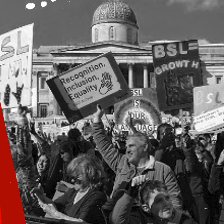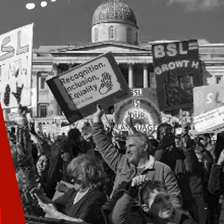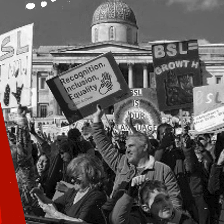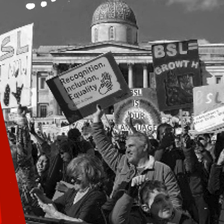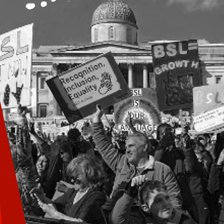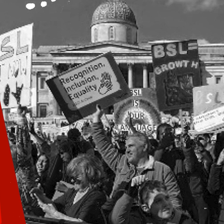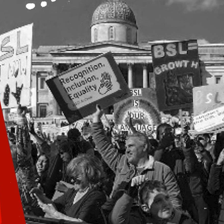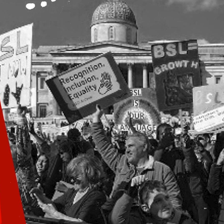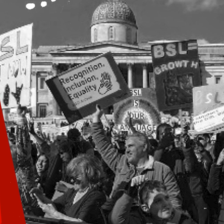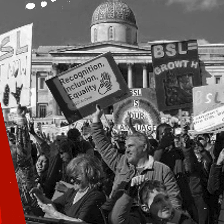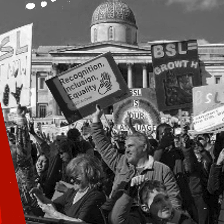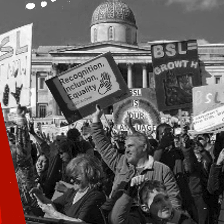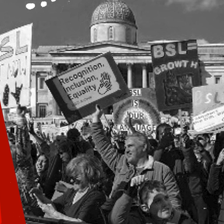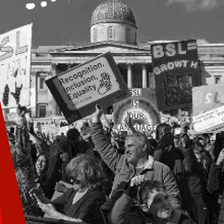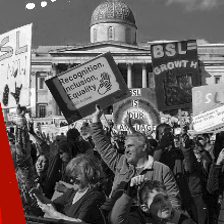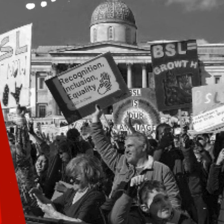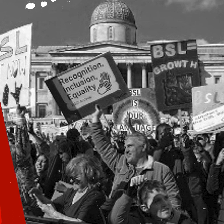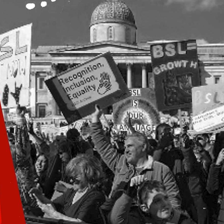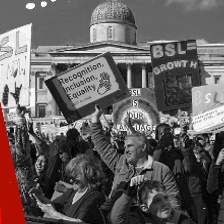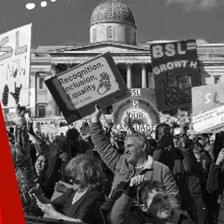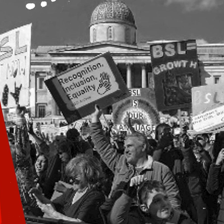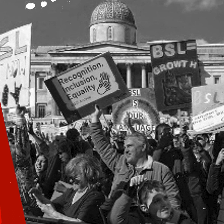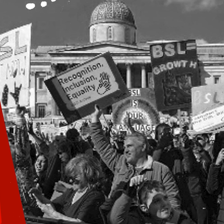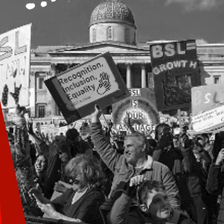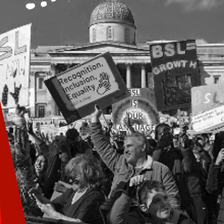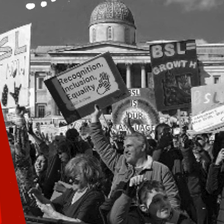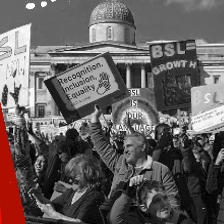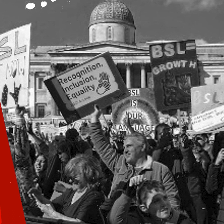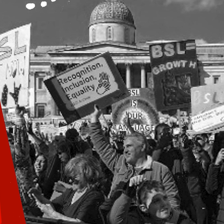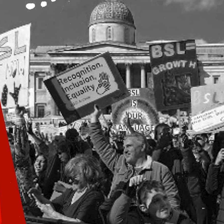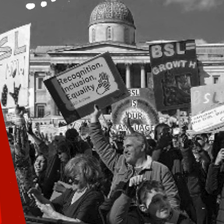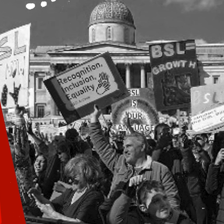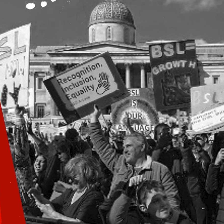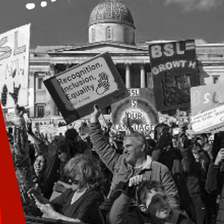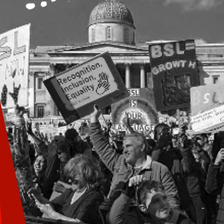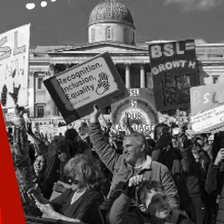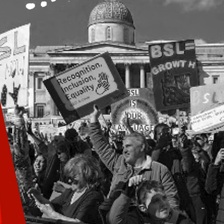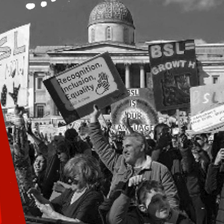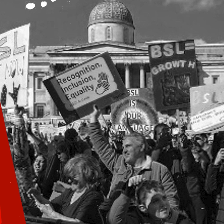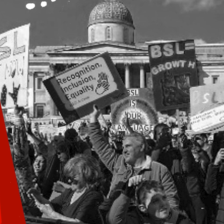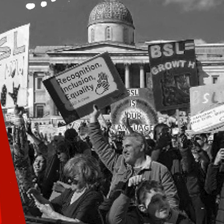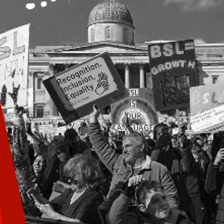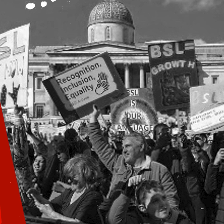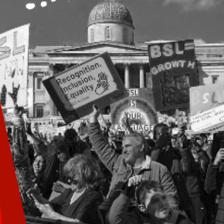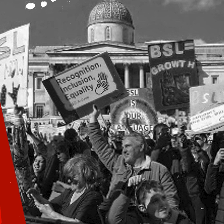These Bills received time for debate in the order they are drawn, so being successful at number 20 would require